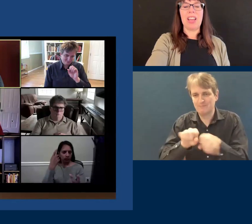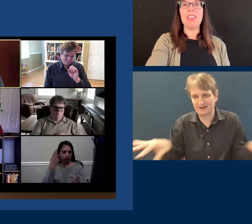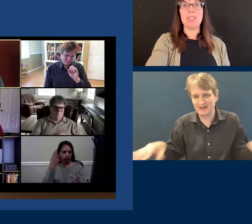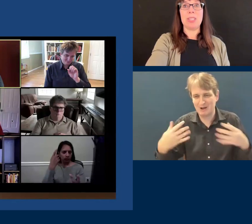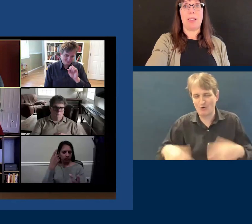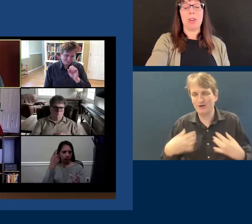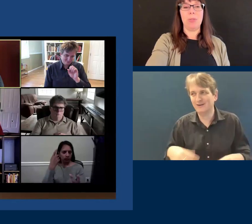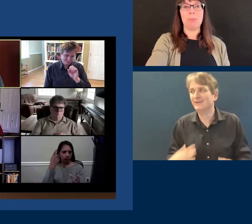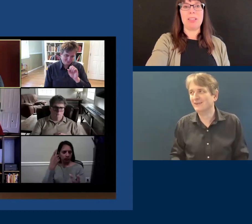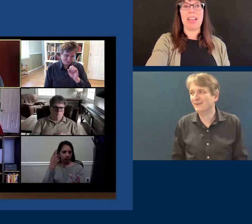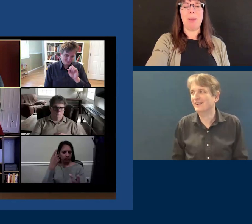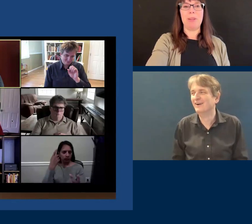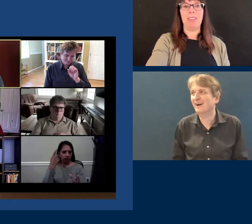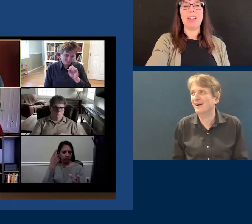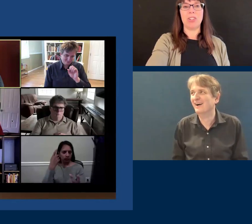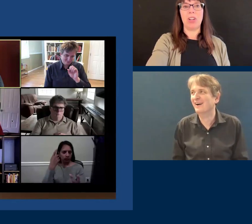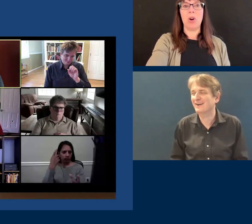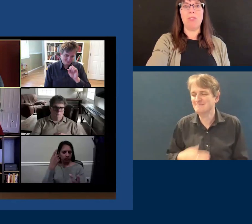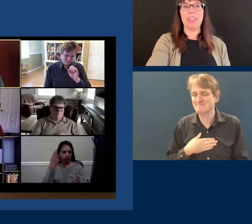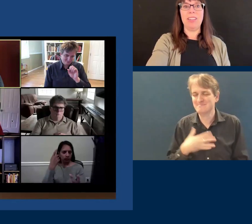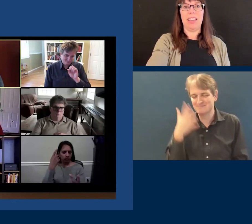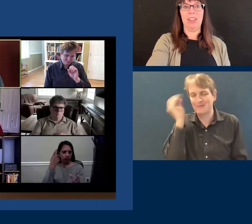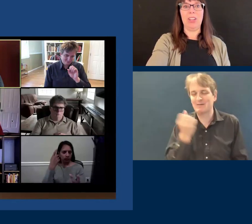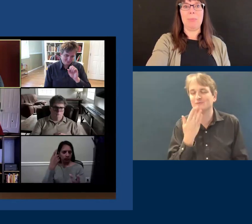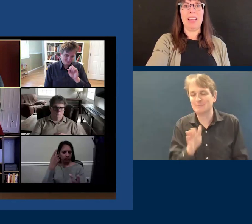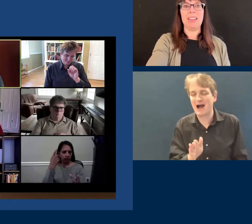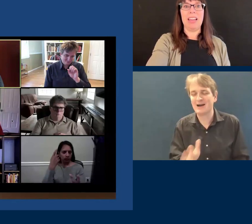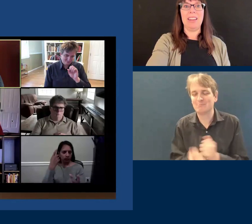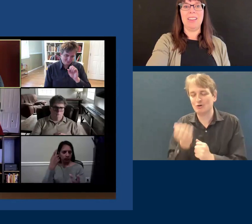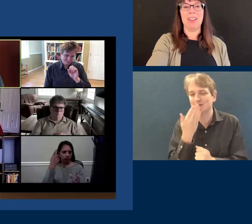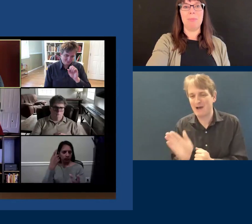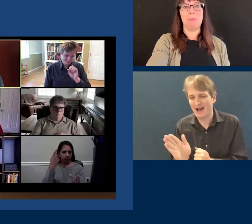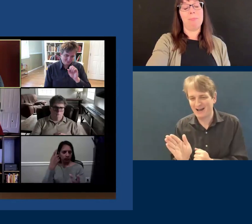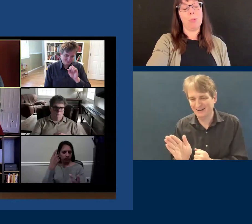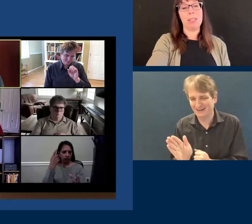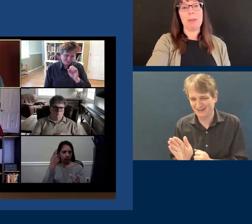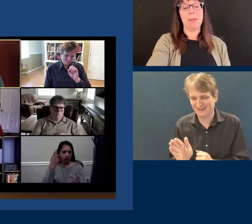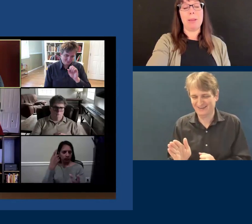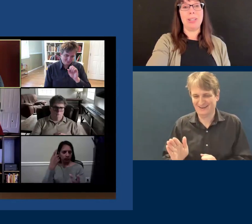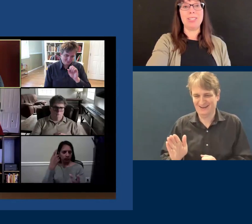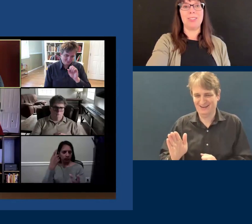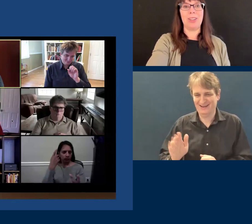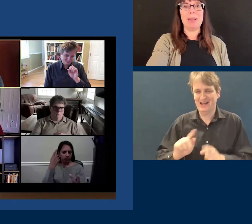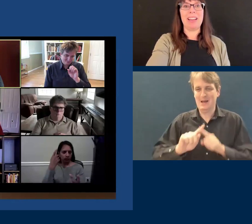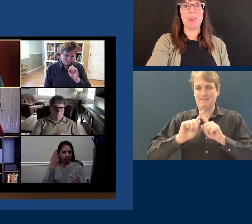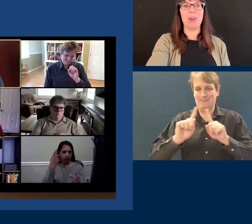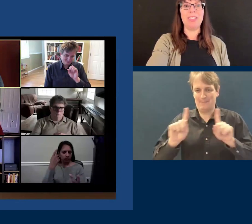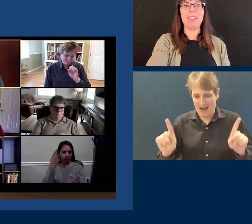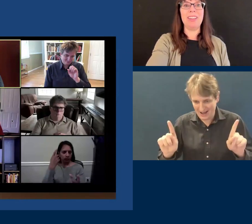This was, you know, something that happened a lot during Covid, and looking back on that mostly bad memories, looking back on Covid.